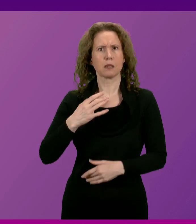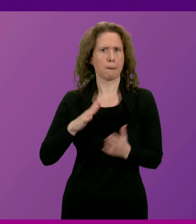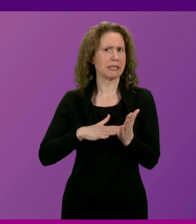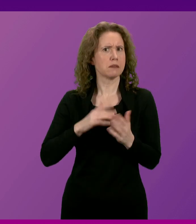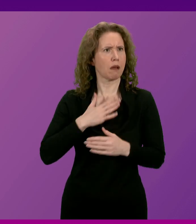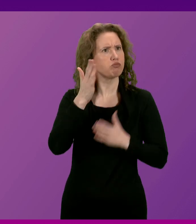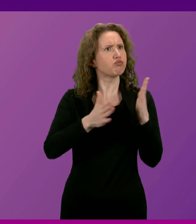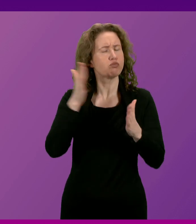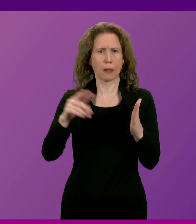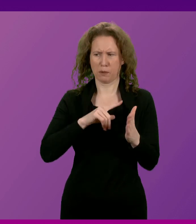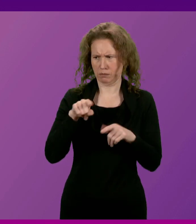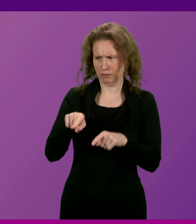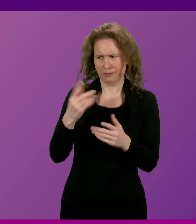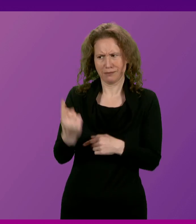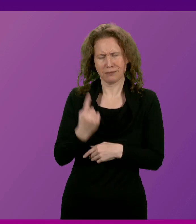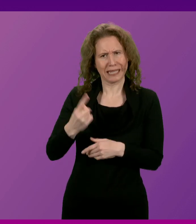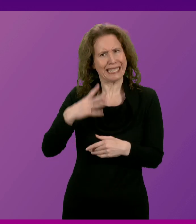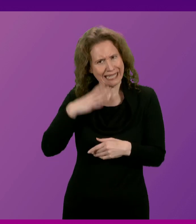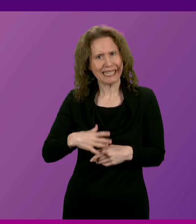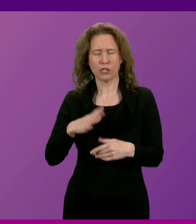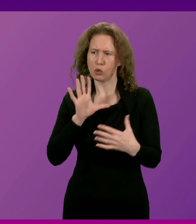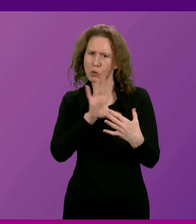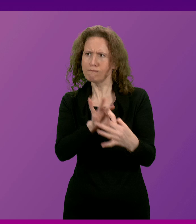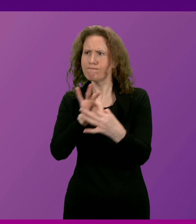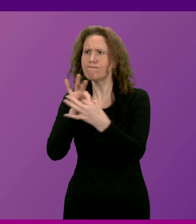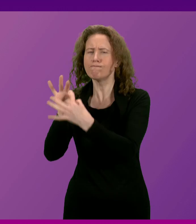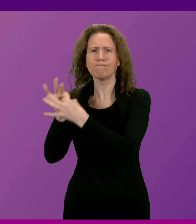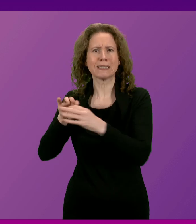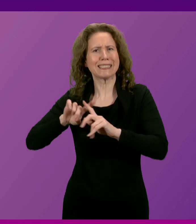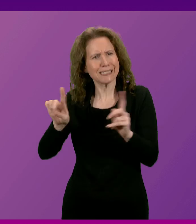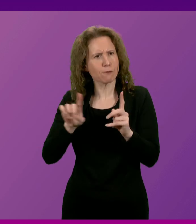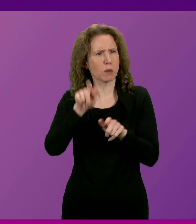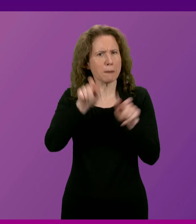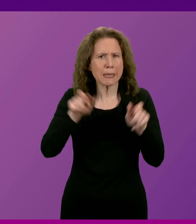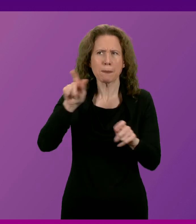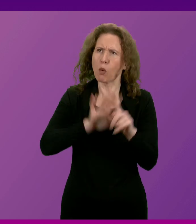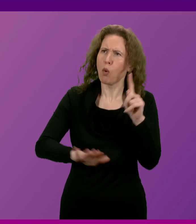because they have to be in contact with various stakeholders around the country,